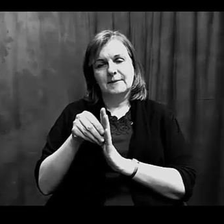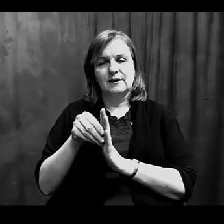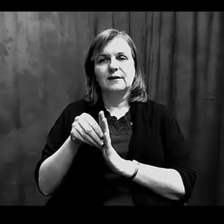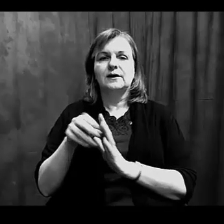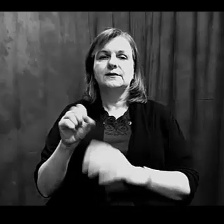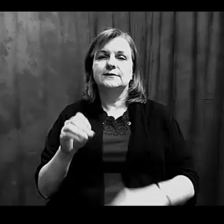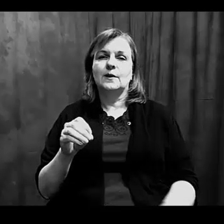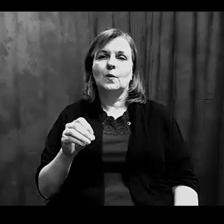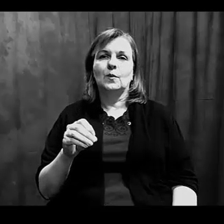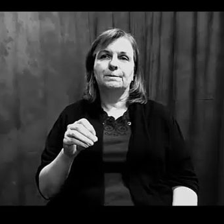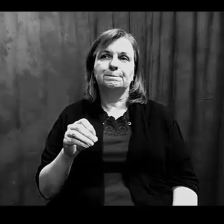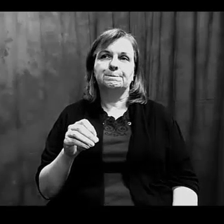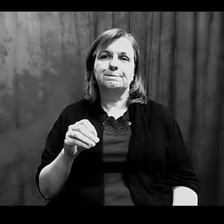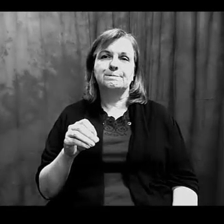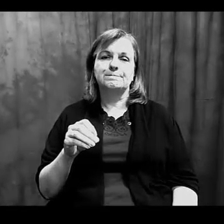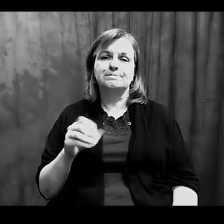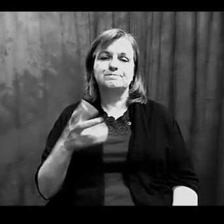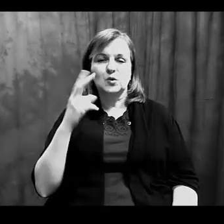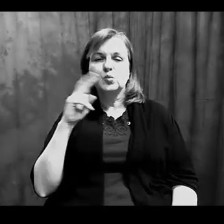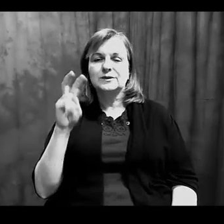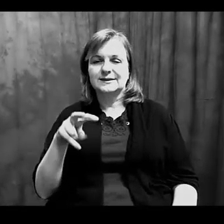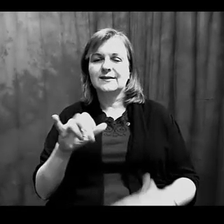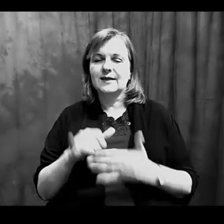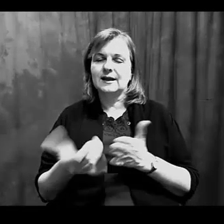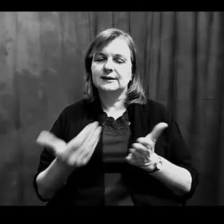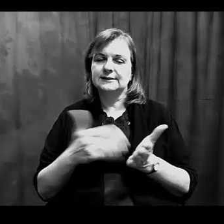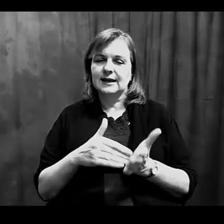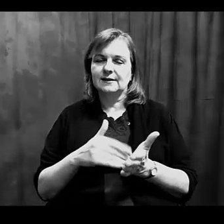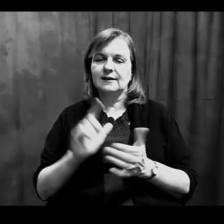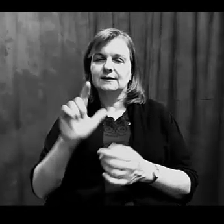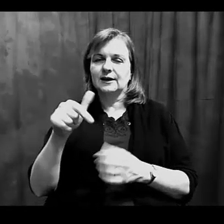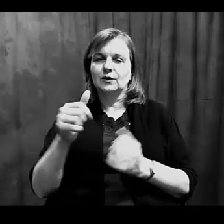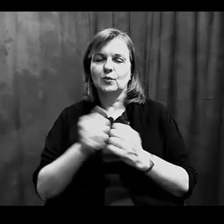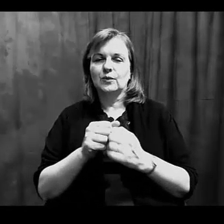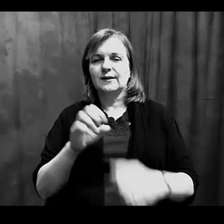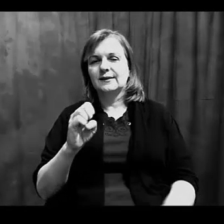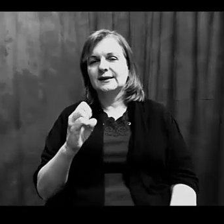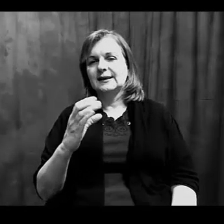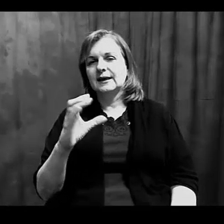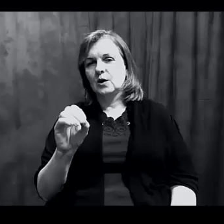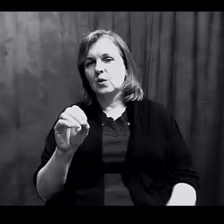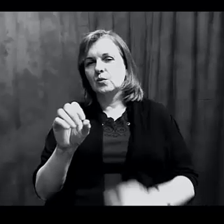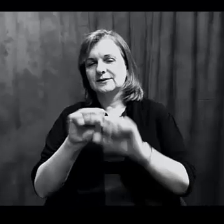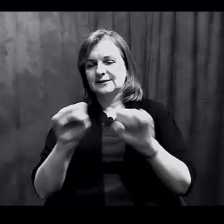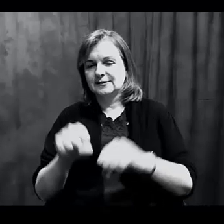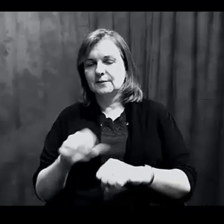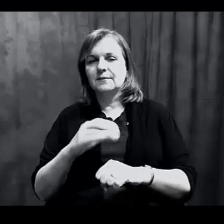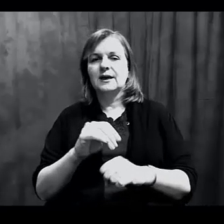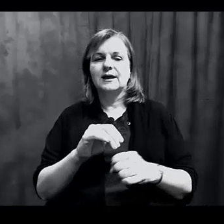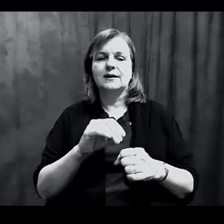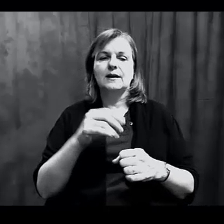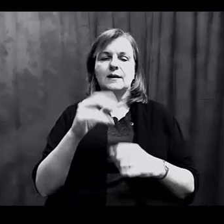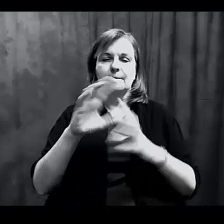they go even further - we can look at camouflage selection through these kinds of mimicry ideas